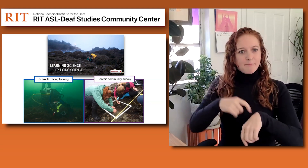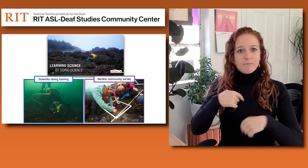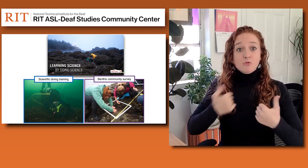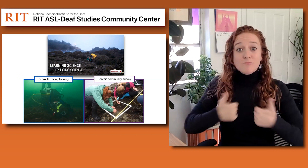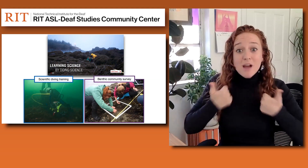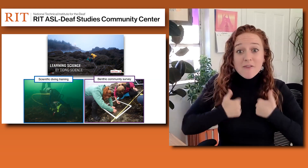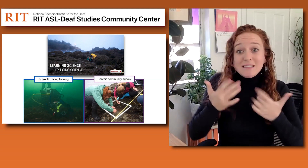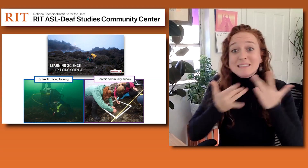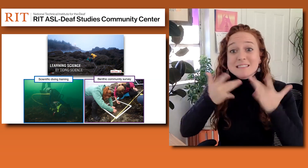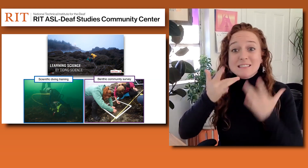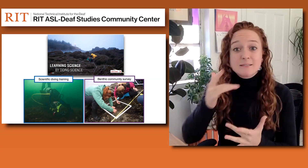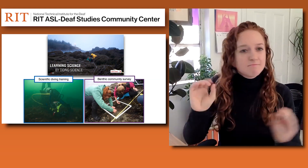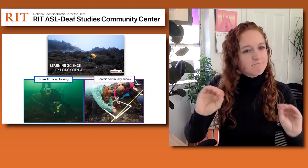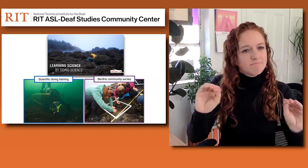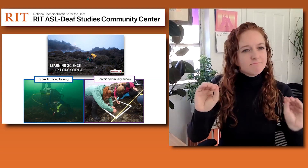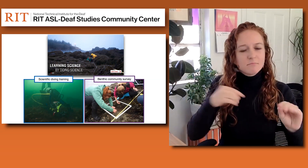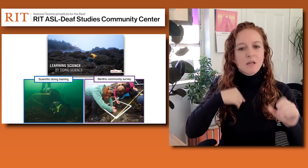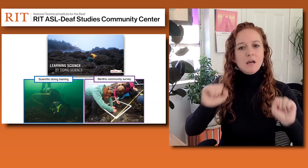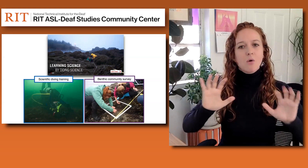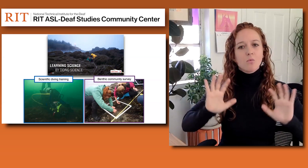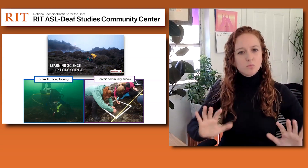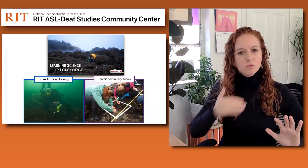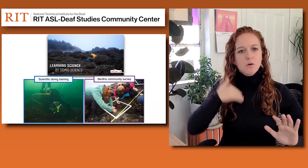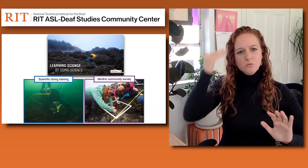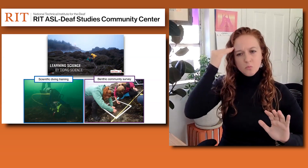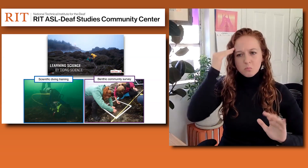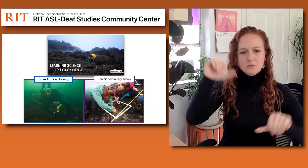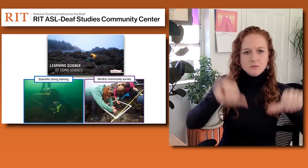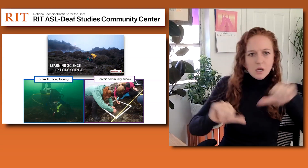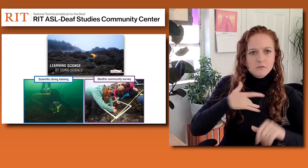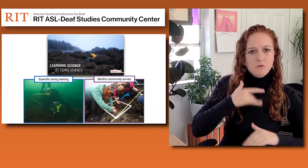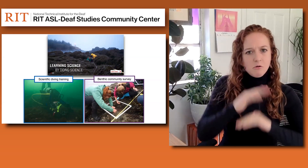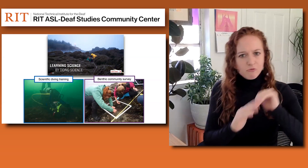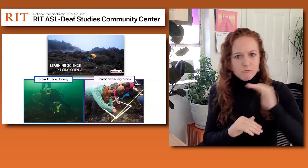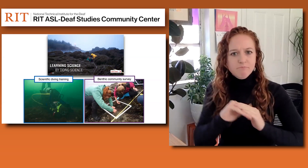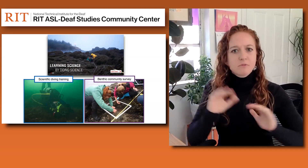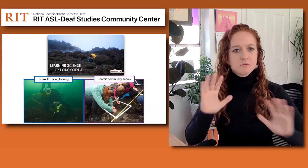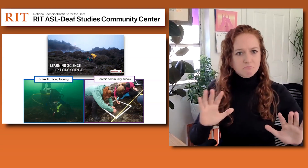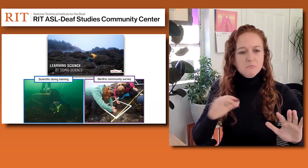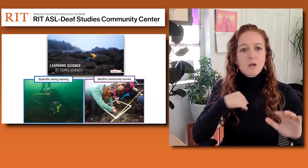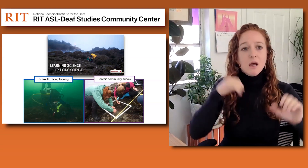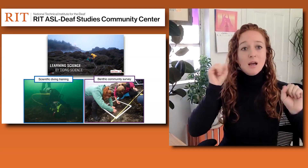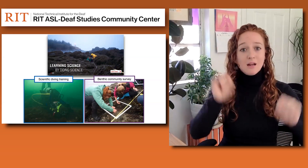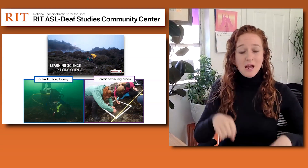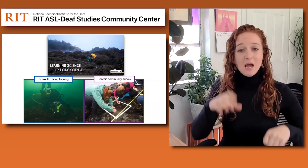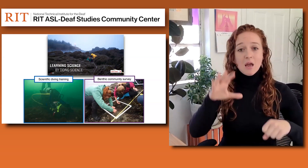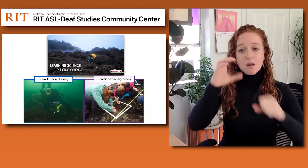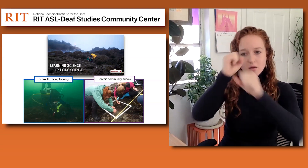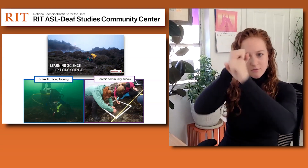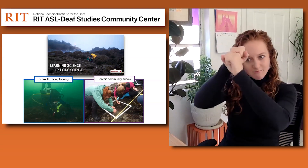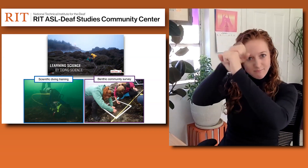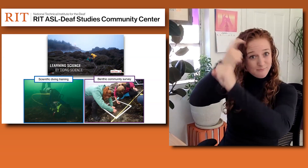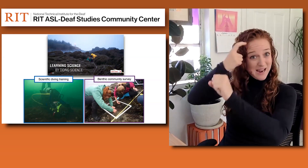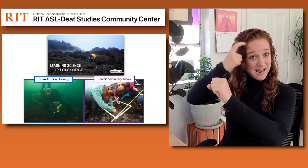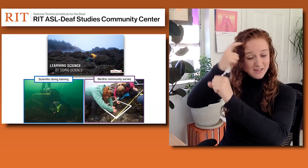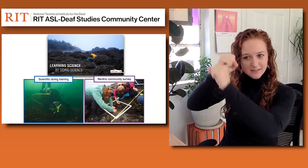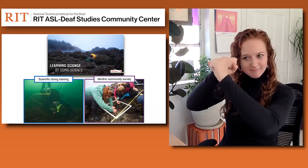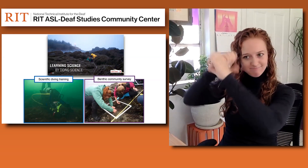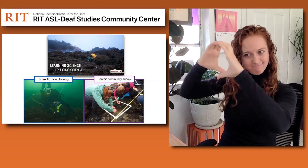At Northeastern, I was not so much in survival mode anymore. I started to be a bit more comfortable,